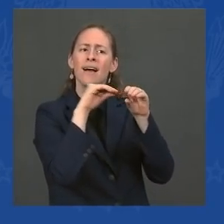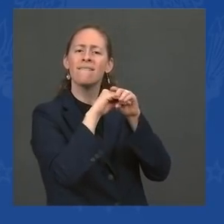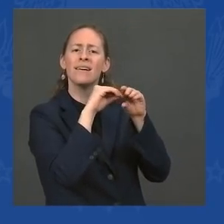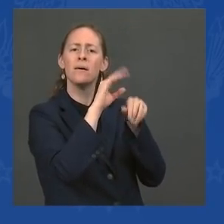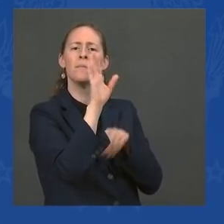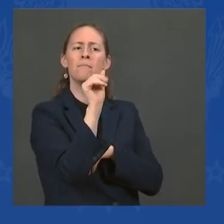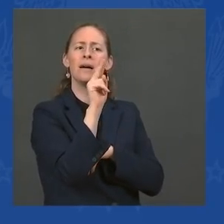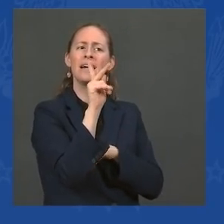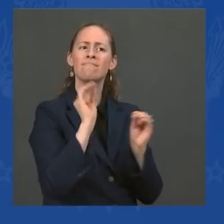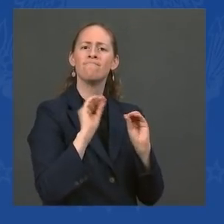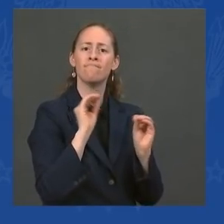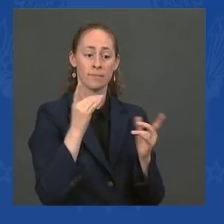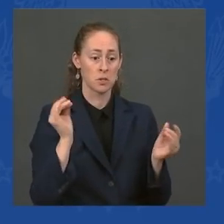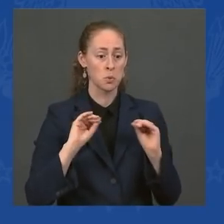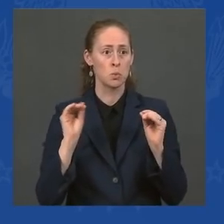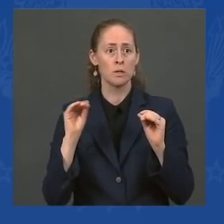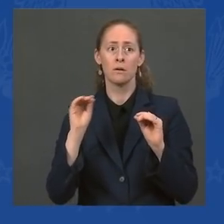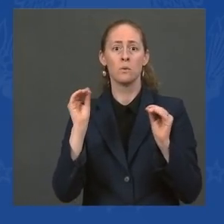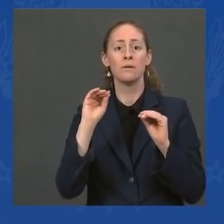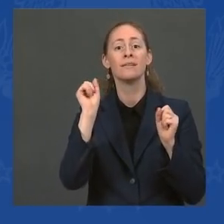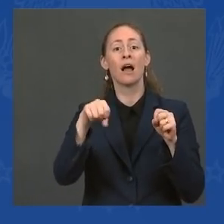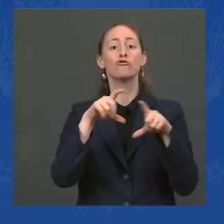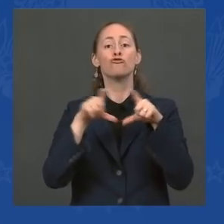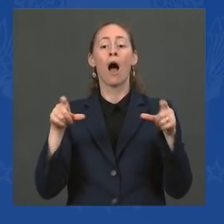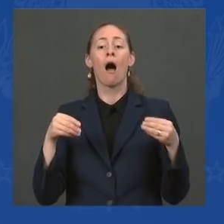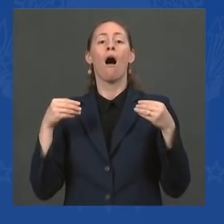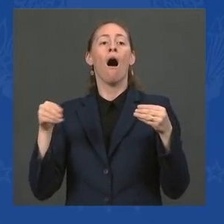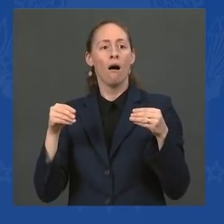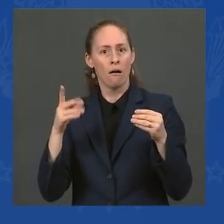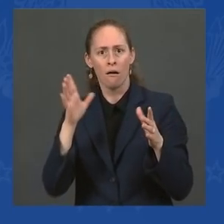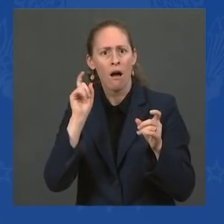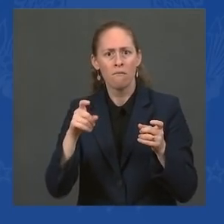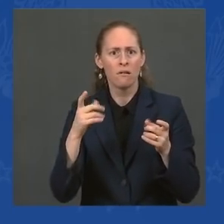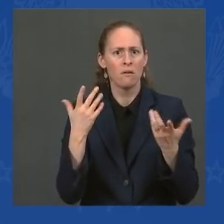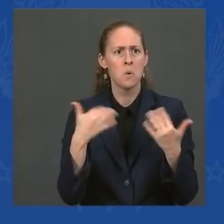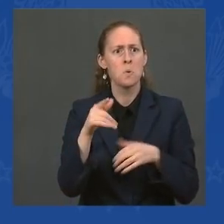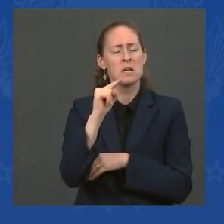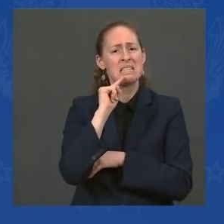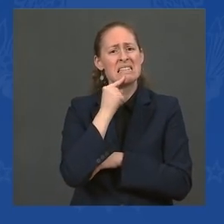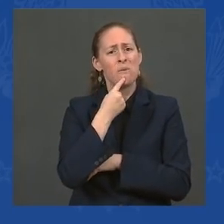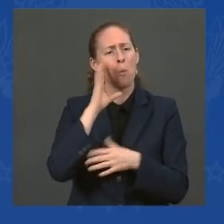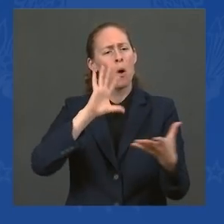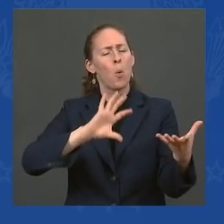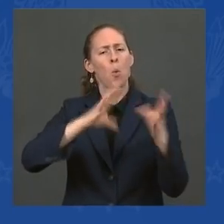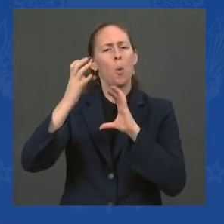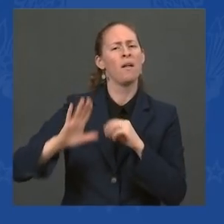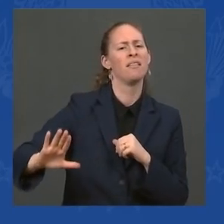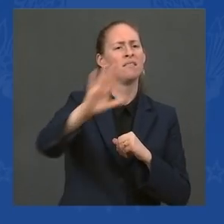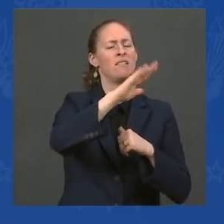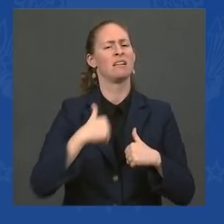And for these households and businesses, the impact would be devastating. To take one heartbreaking example,